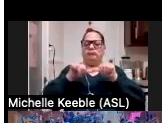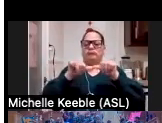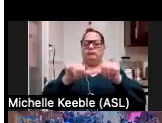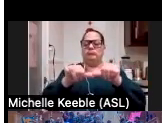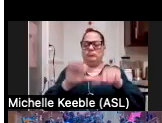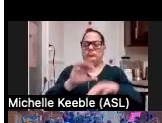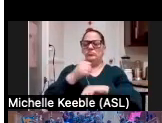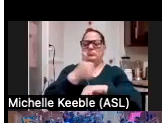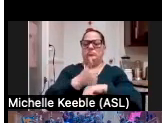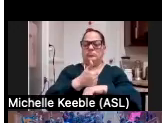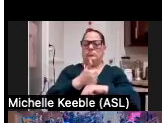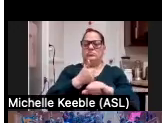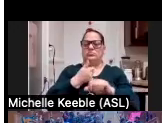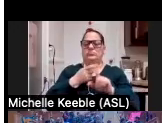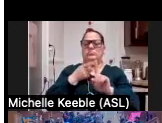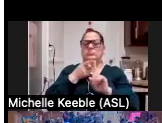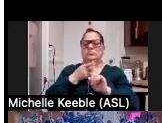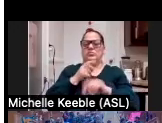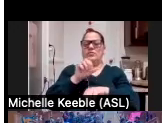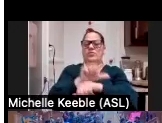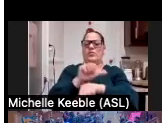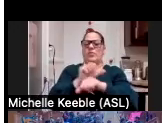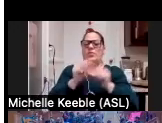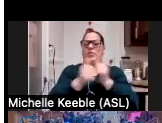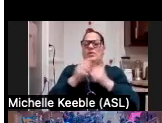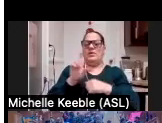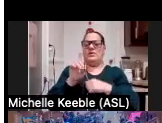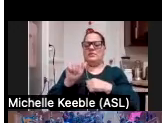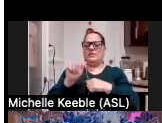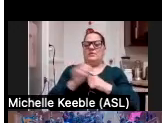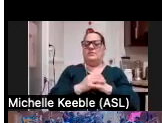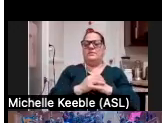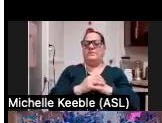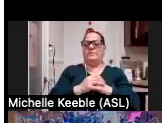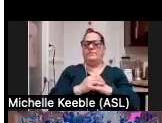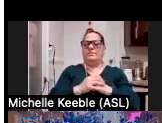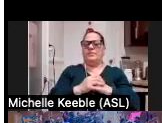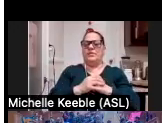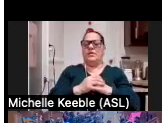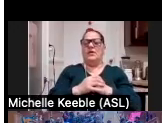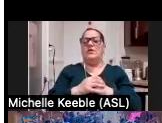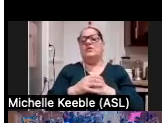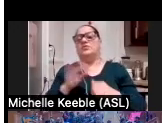uh a new direction for employment for people with disabilities um and ultimately creating